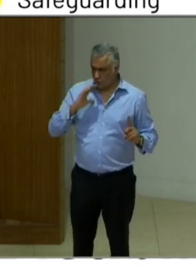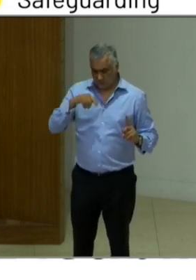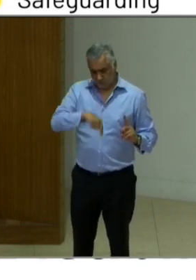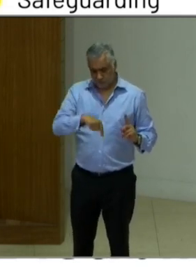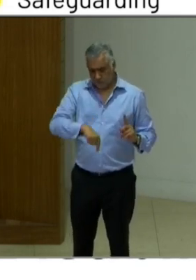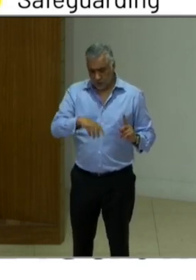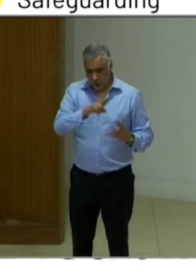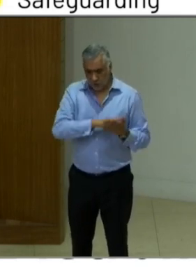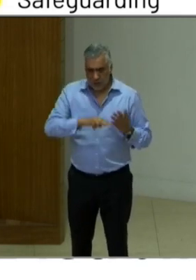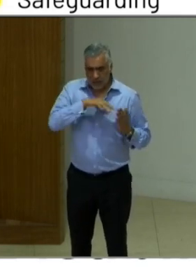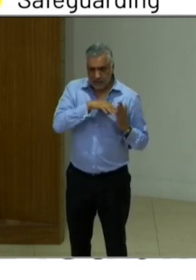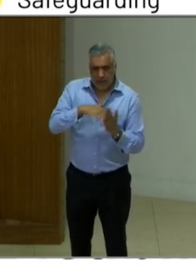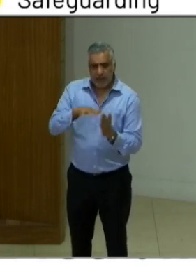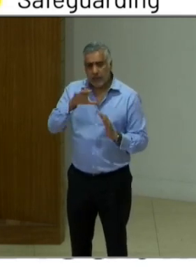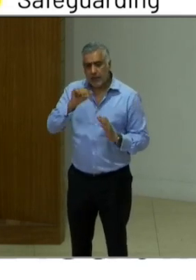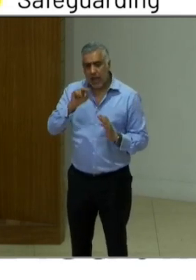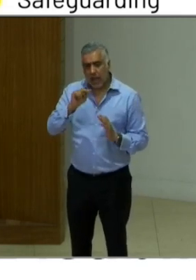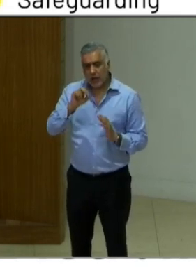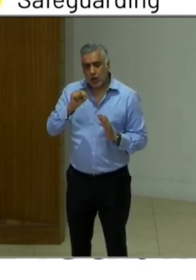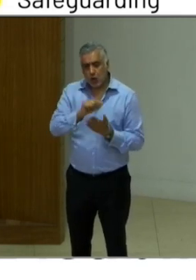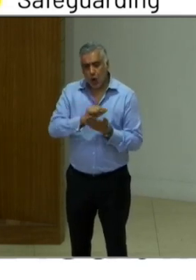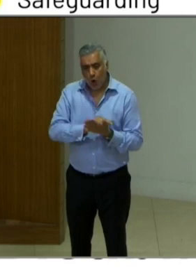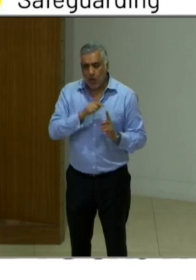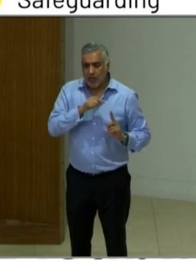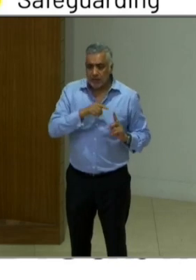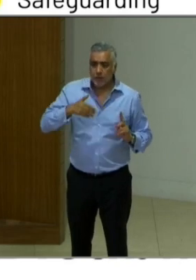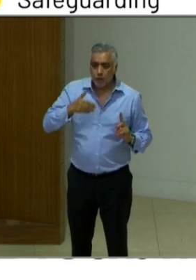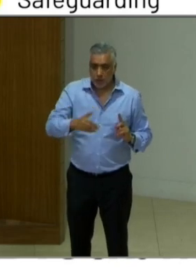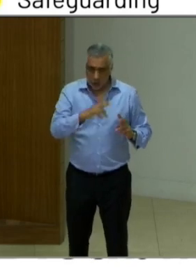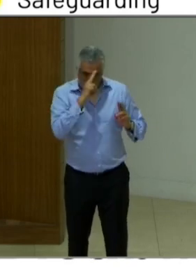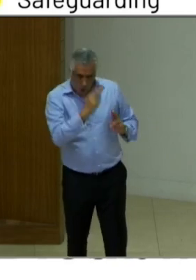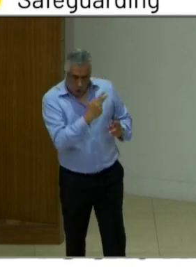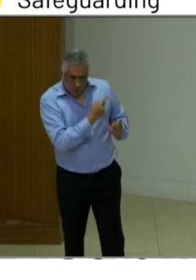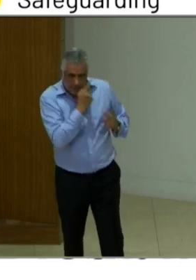studying Canon Law here. He is a frequent and honoured guest with us on occassions